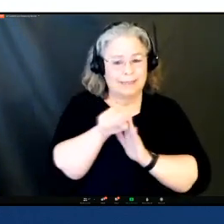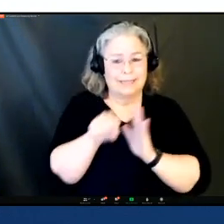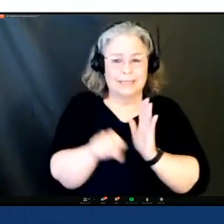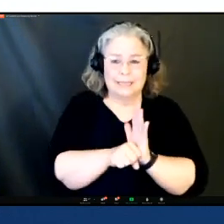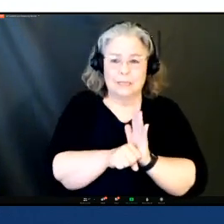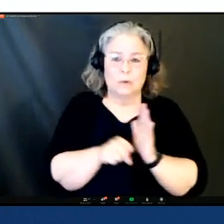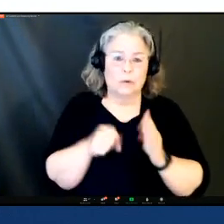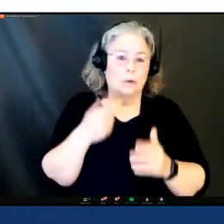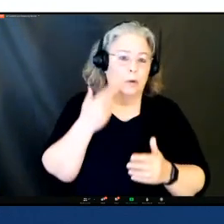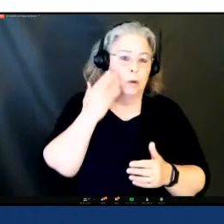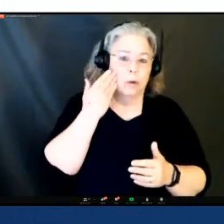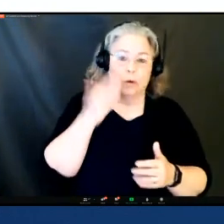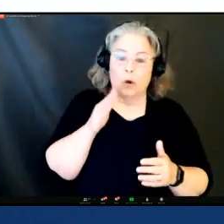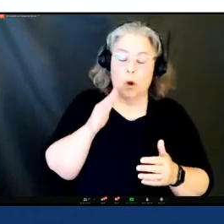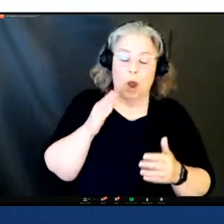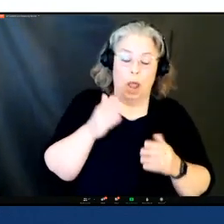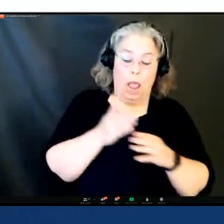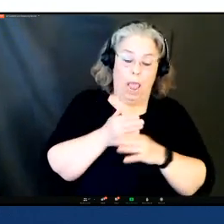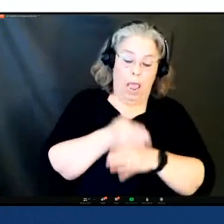will mean to us until after it is adopted in June.